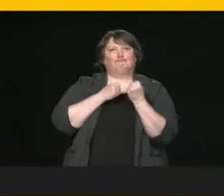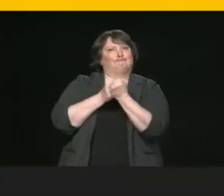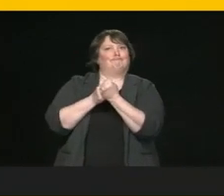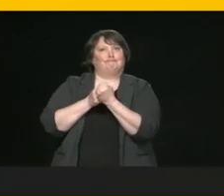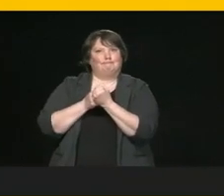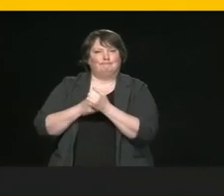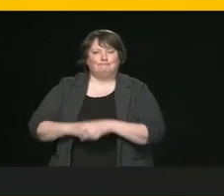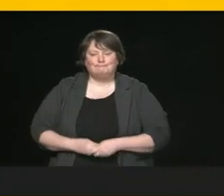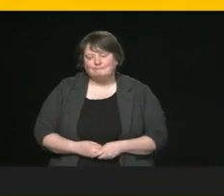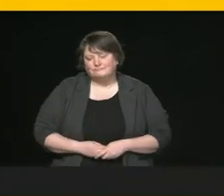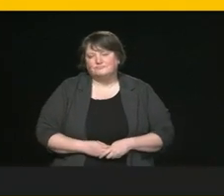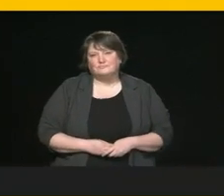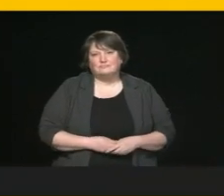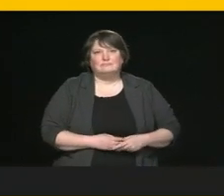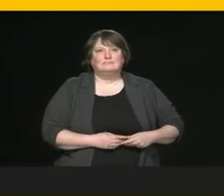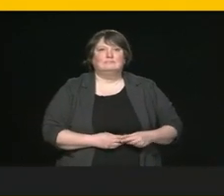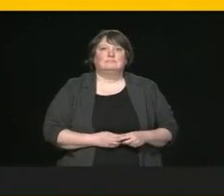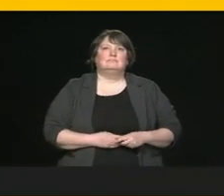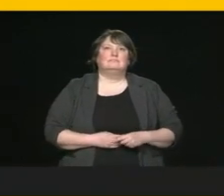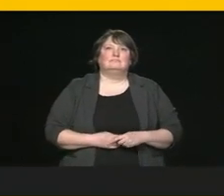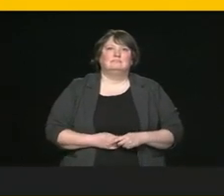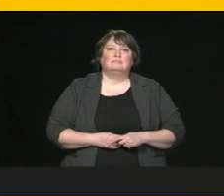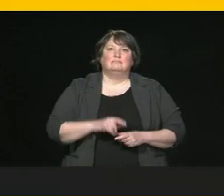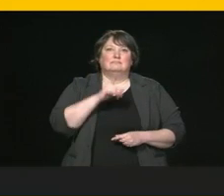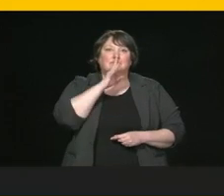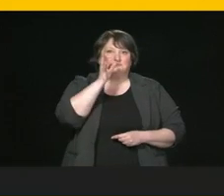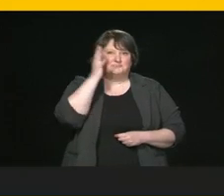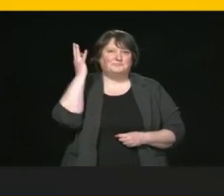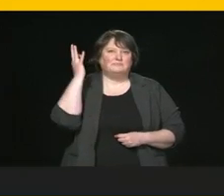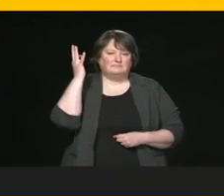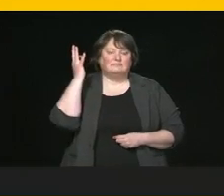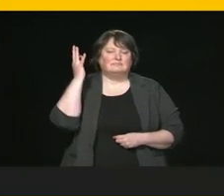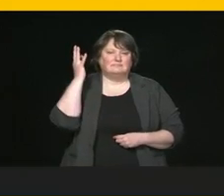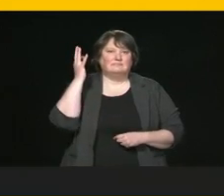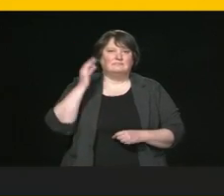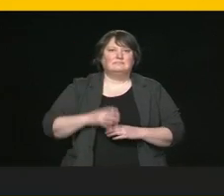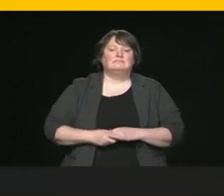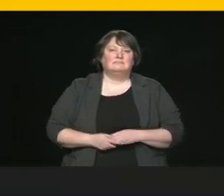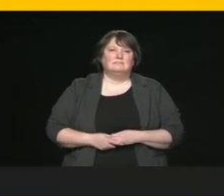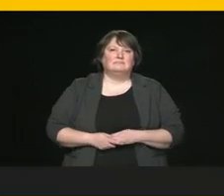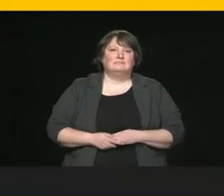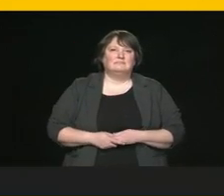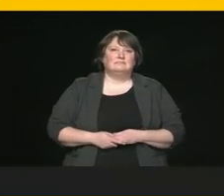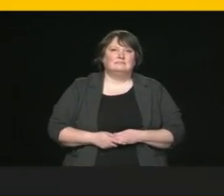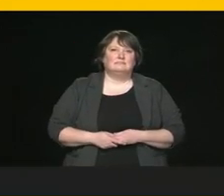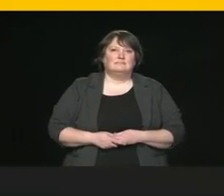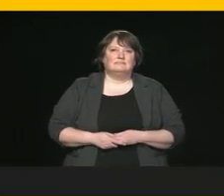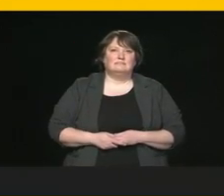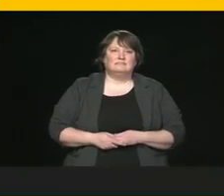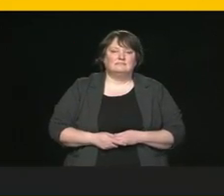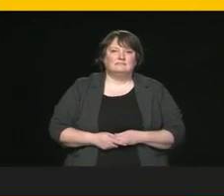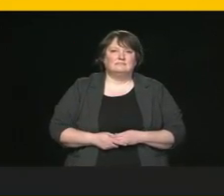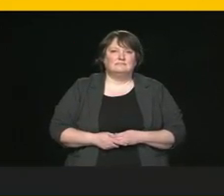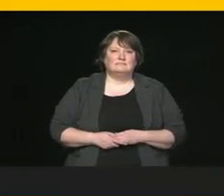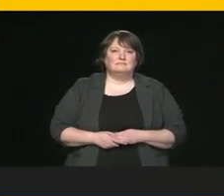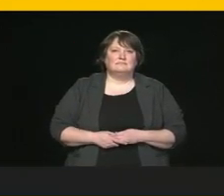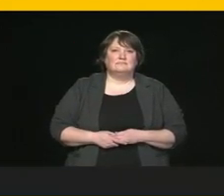WHENEVER WE NEED YOU MOST, YOU'RE ALWAYS THERE FOR US. [SPEAKING FRENCH].